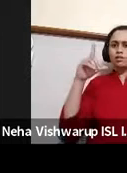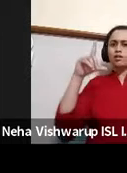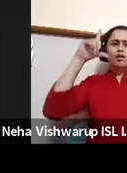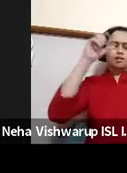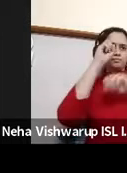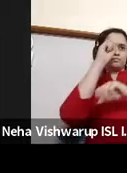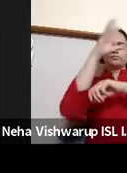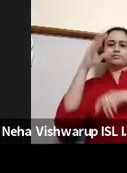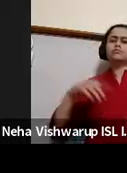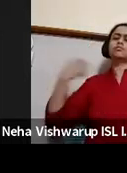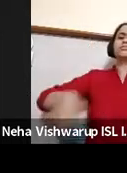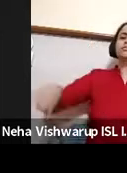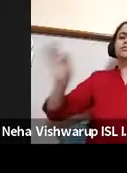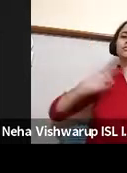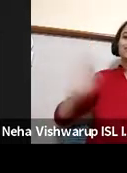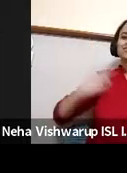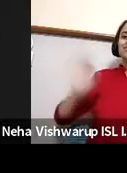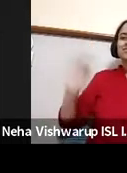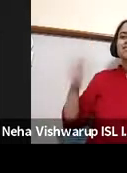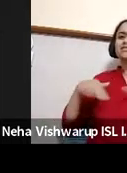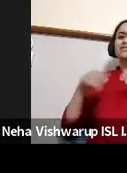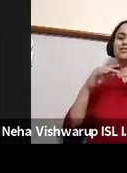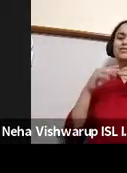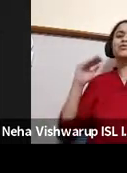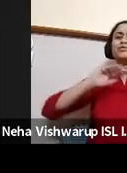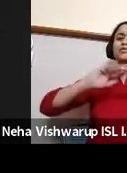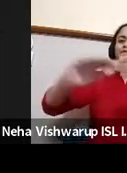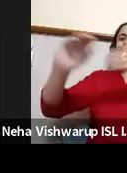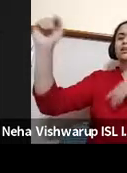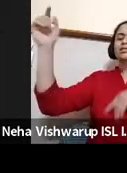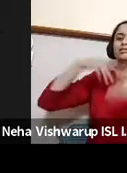dances energetically alongside the wedding band and many of the guests at his friend's wedding